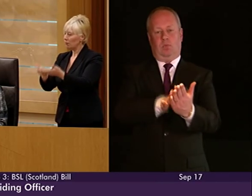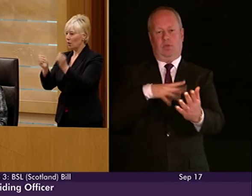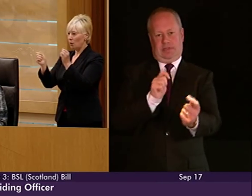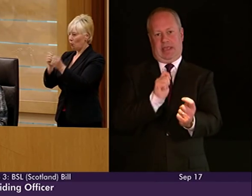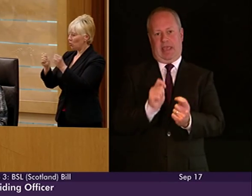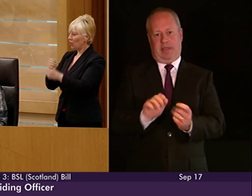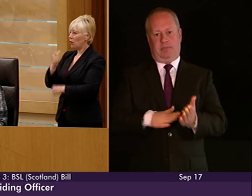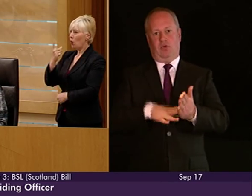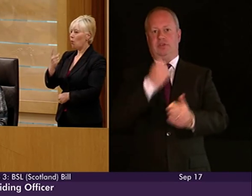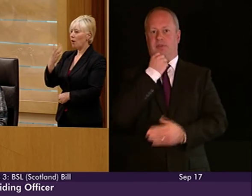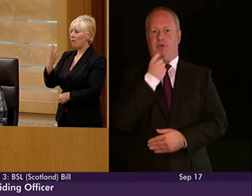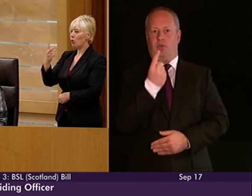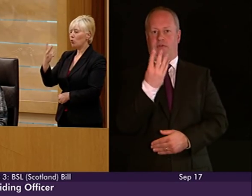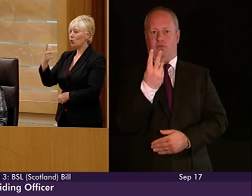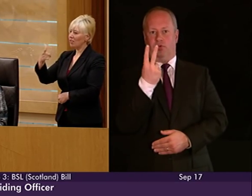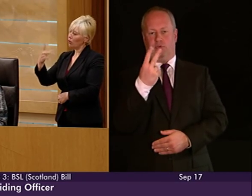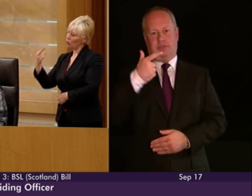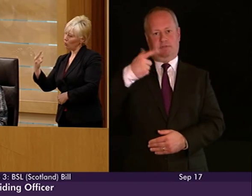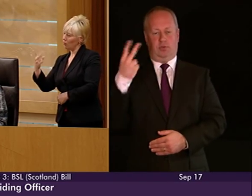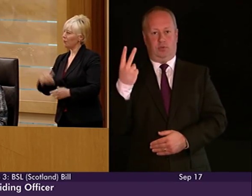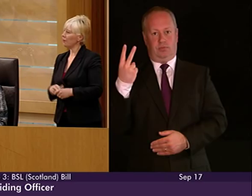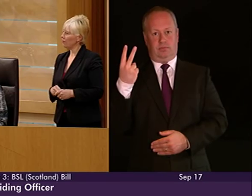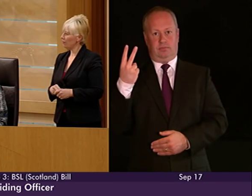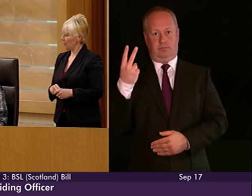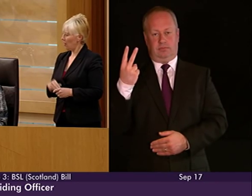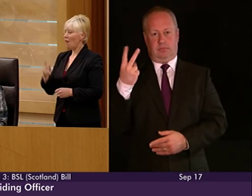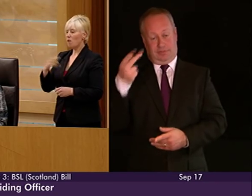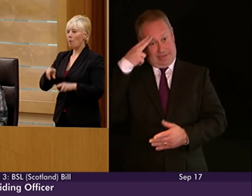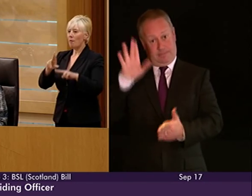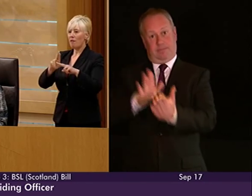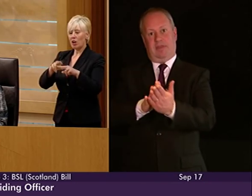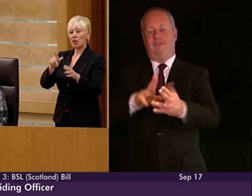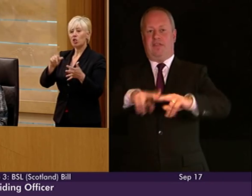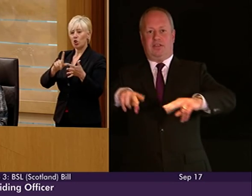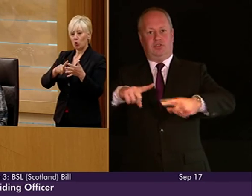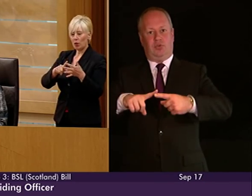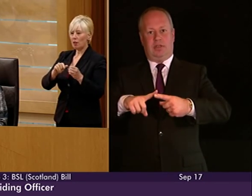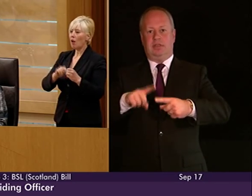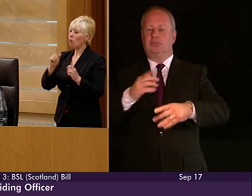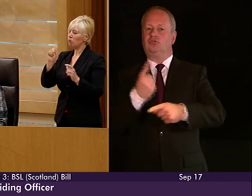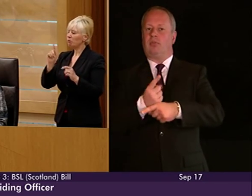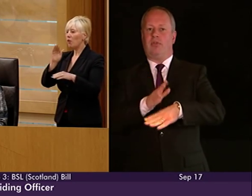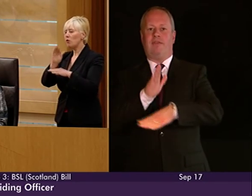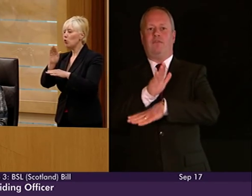S4M-14272, in the name of Fergus Ewing, on the future of renewables in Scotland’s energy